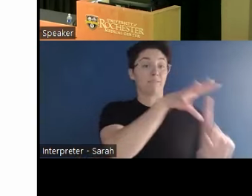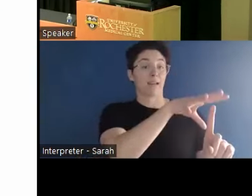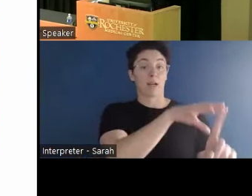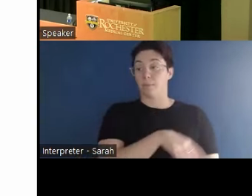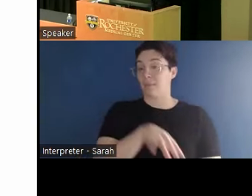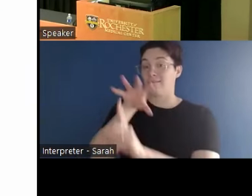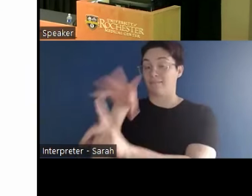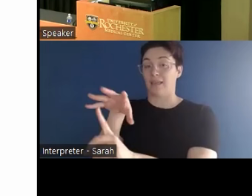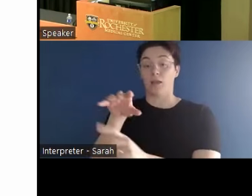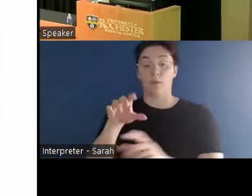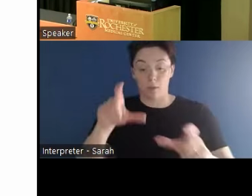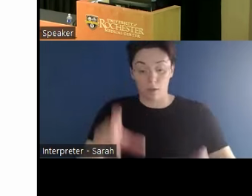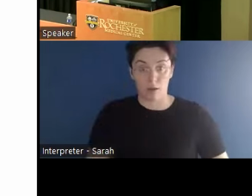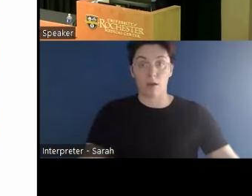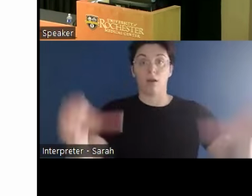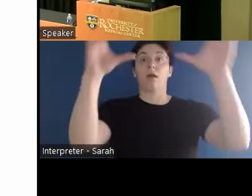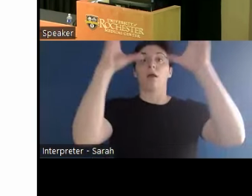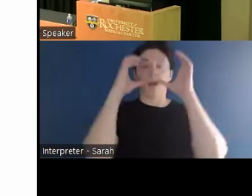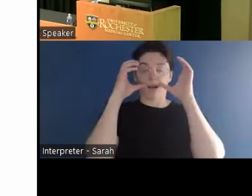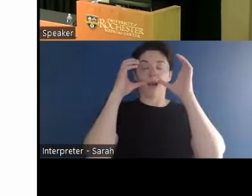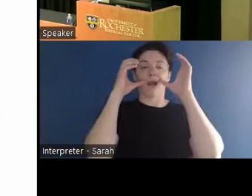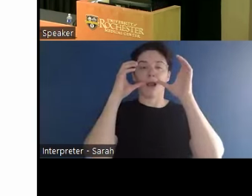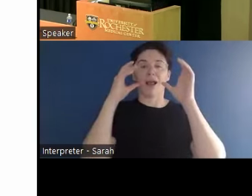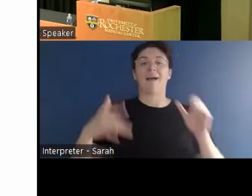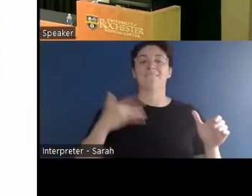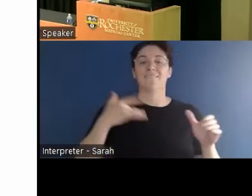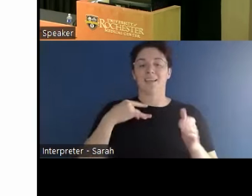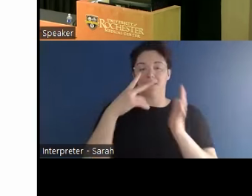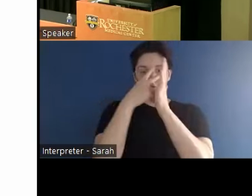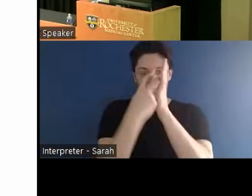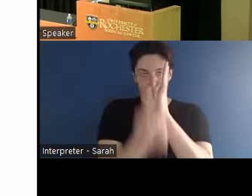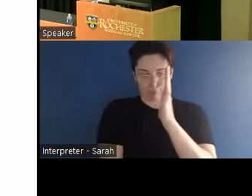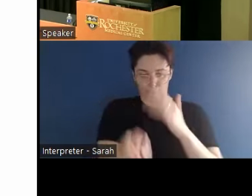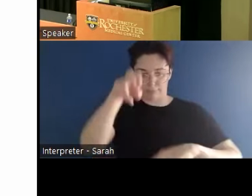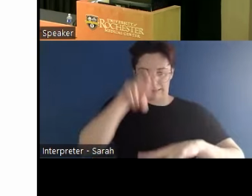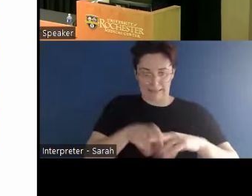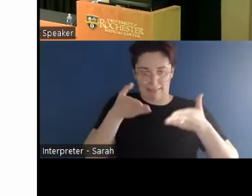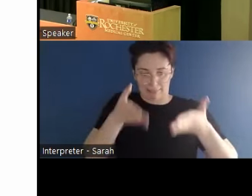VR headsight headset feels as though they were plopped right in the center of that room with